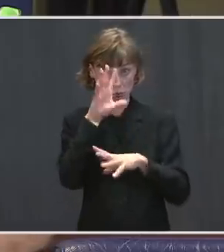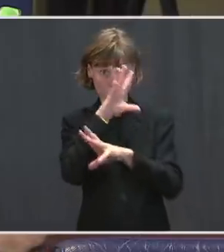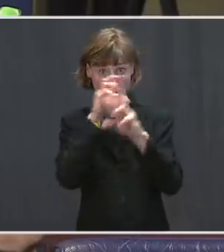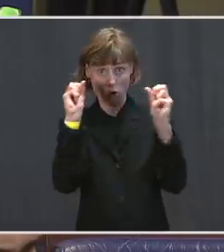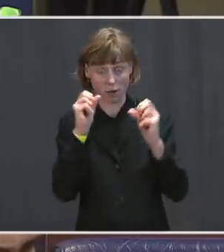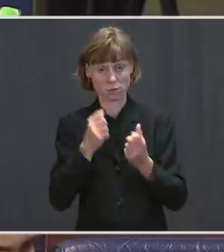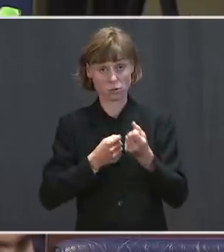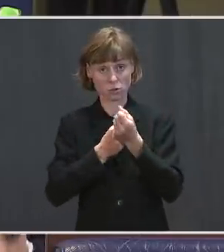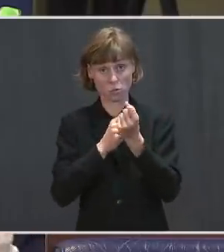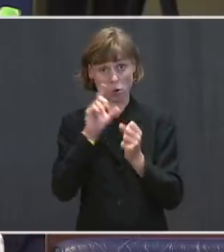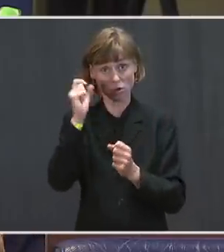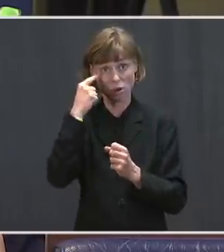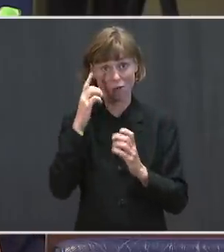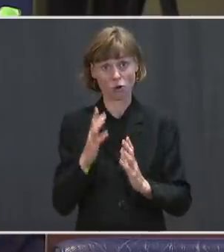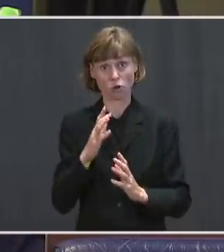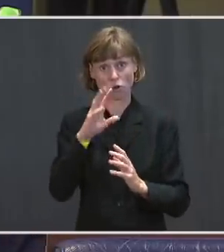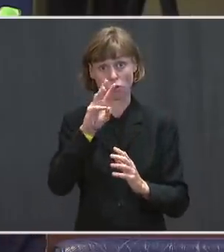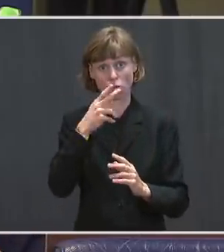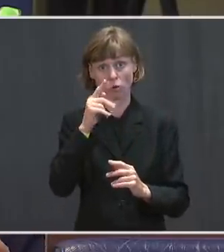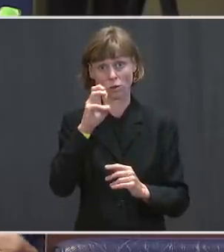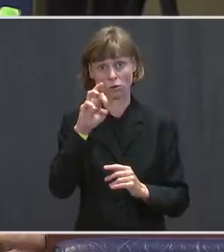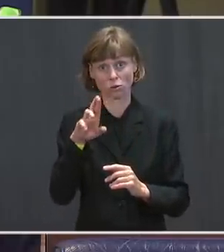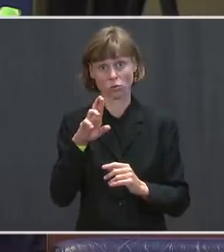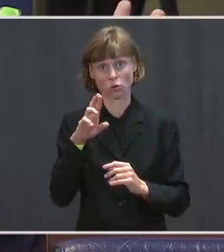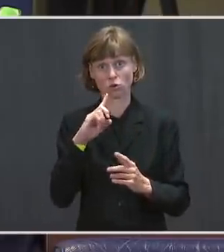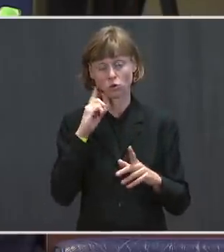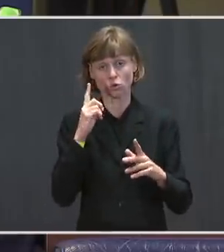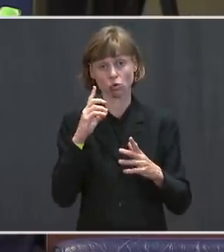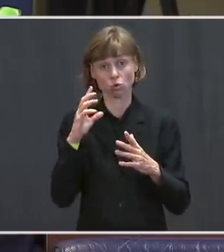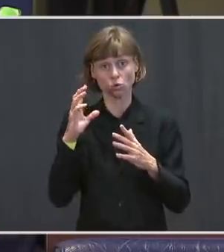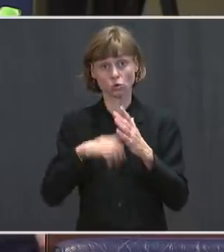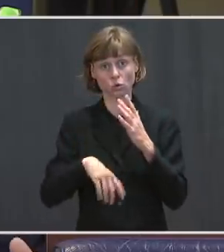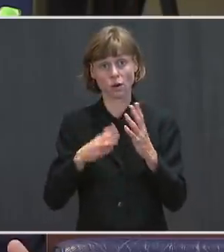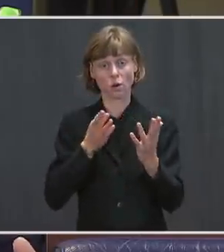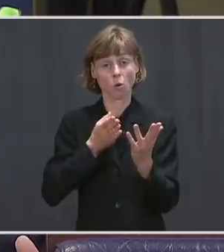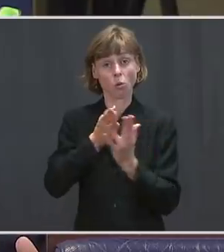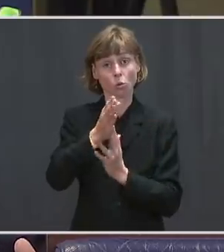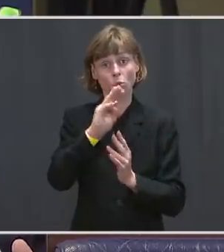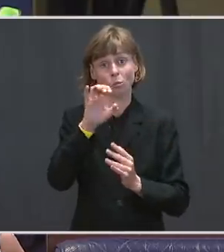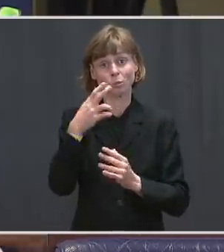calls to scrap a pipeline that cuts through Michigan, powers up the Great Lakes and into Ontario.